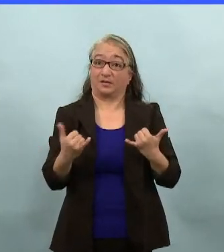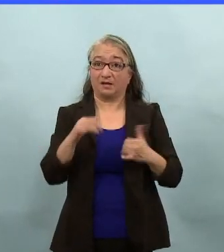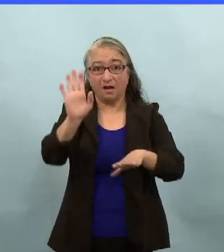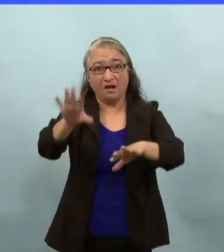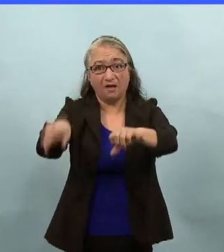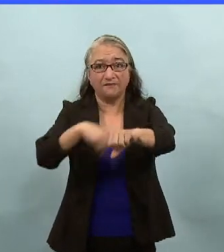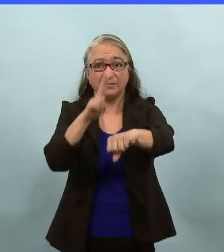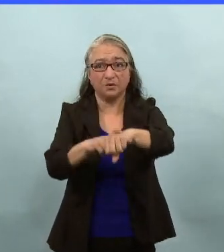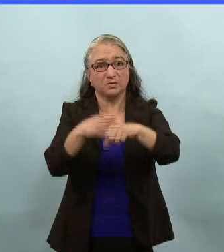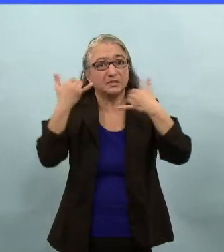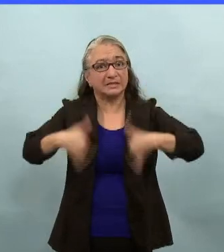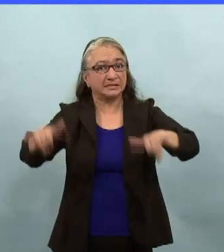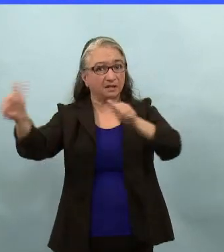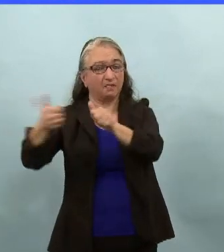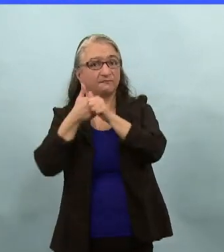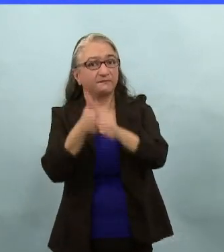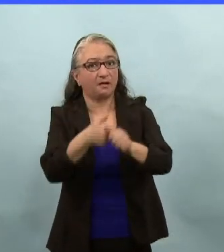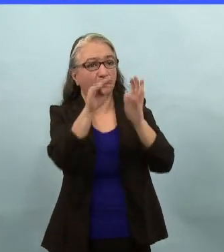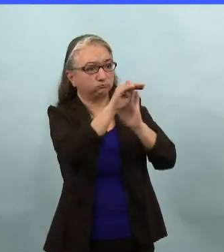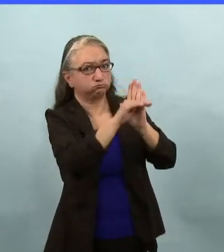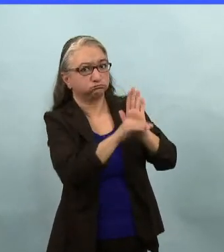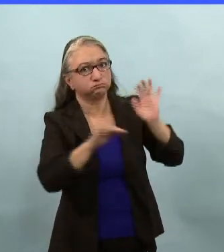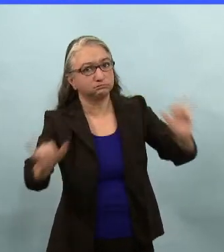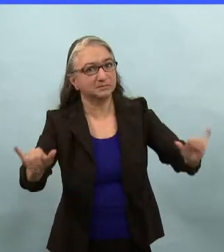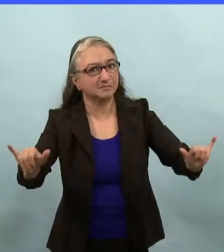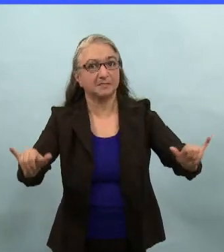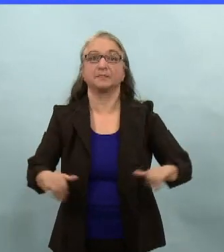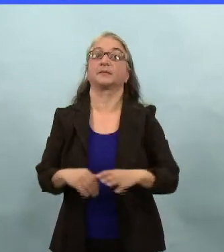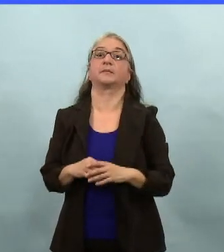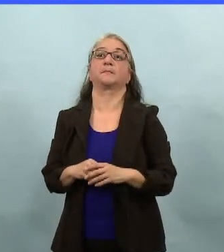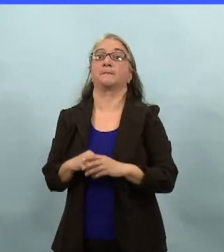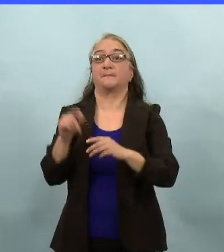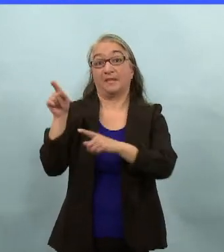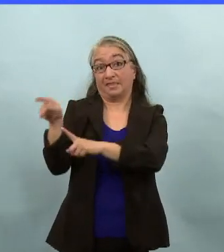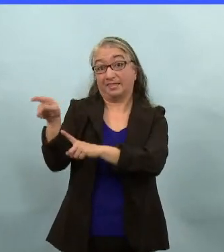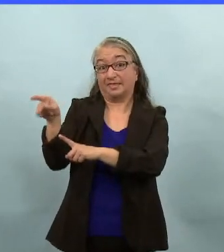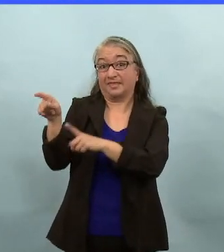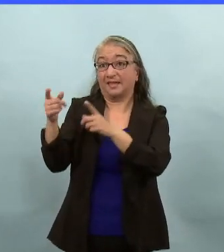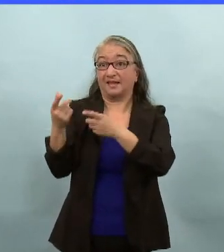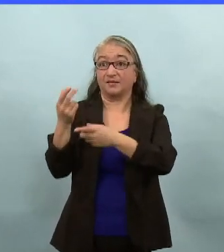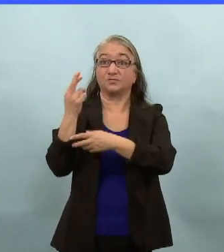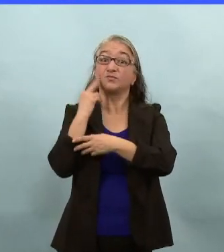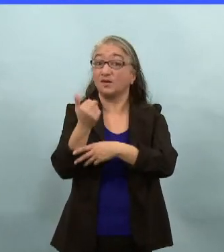indoor dining because that does continue in in many establishments and there are some